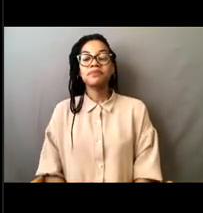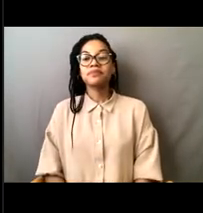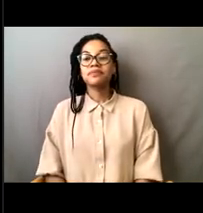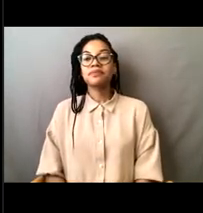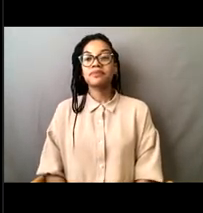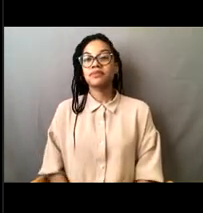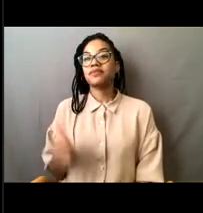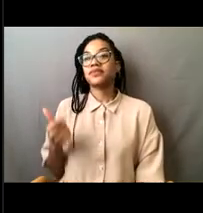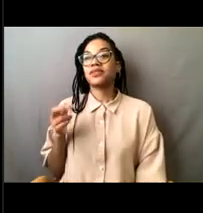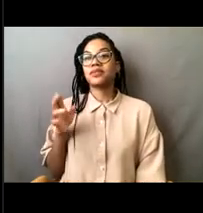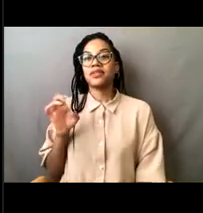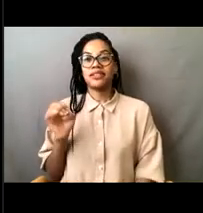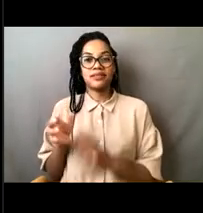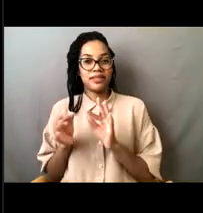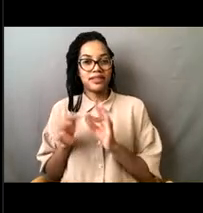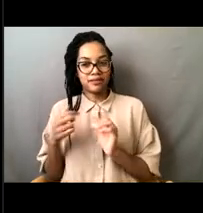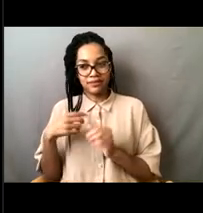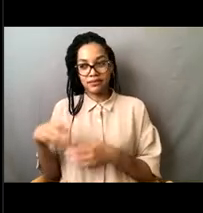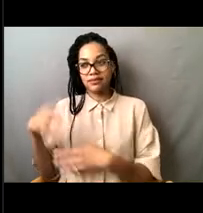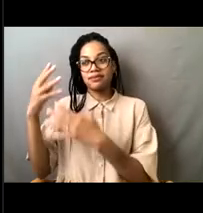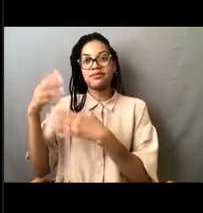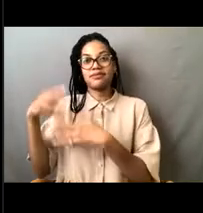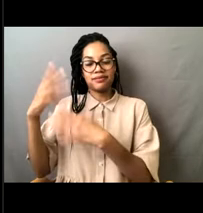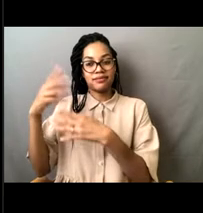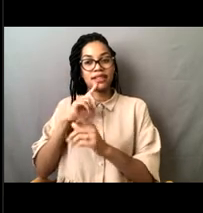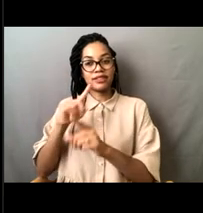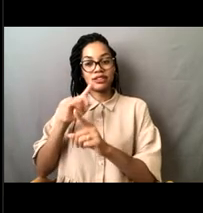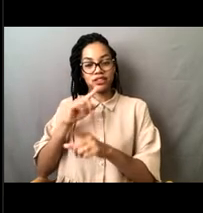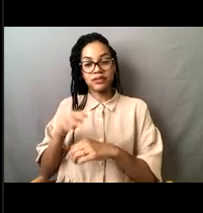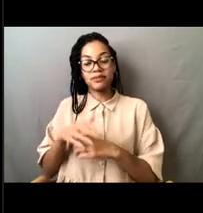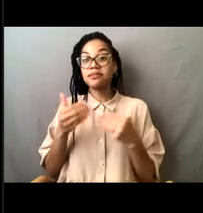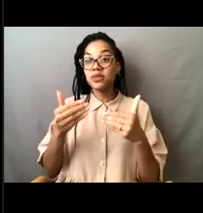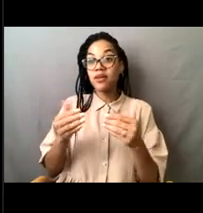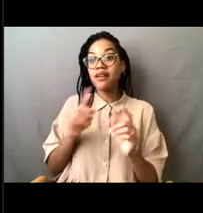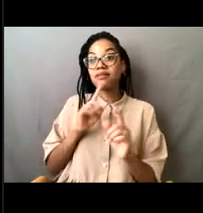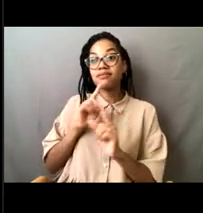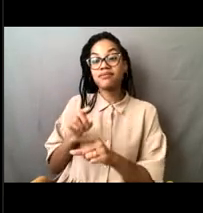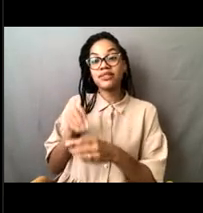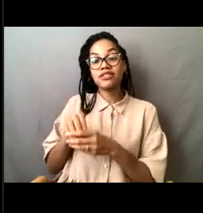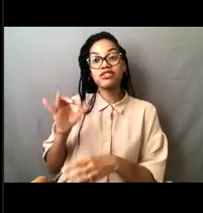[Grace] All right, this is Grace from the chat box. So go ahead and write in the chat box, what do you notice about that fish?